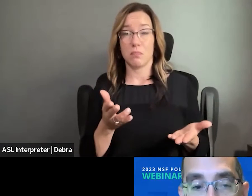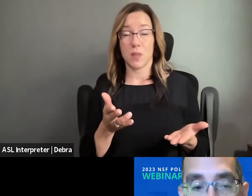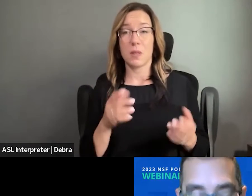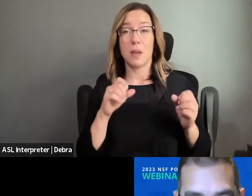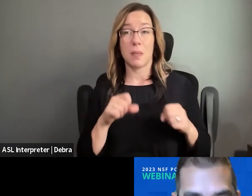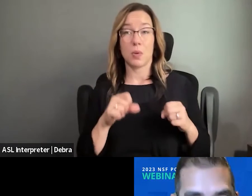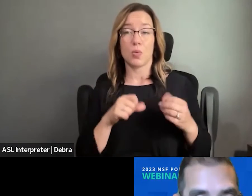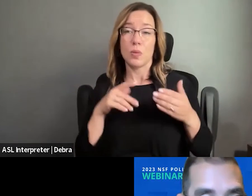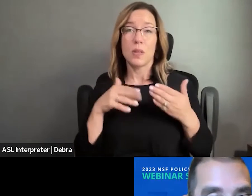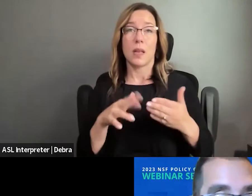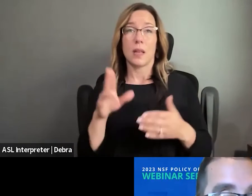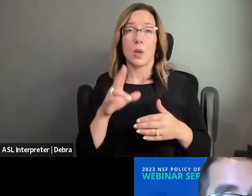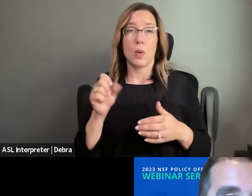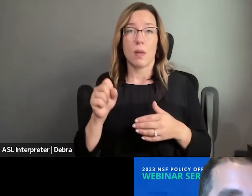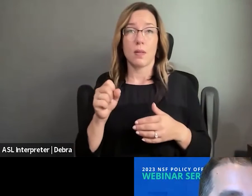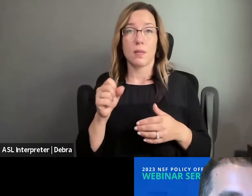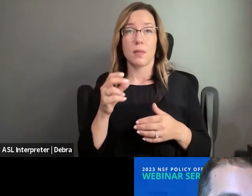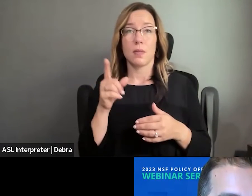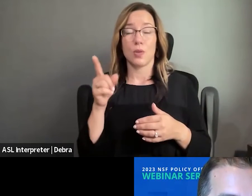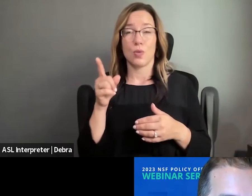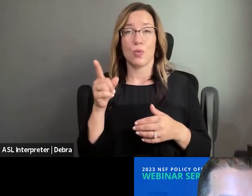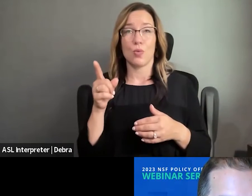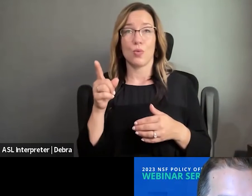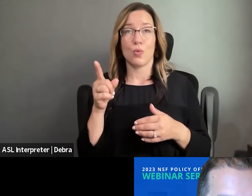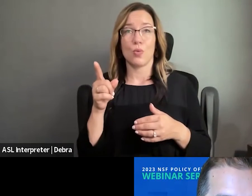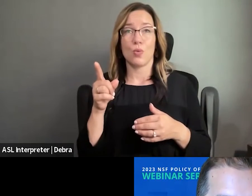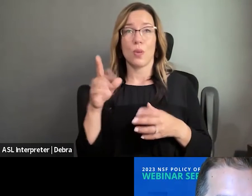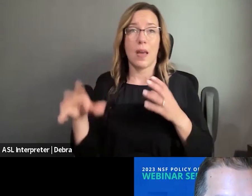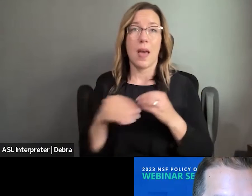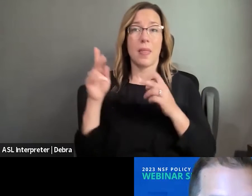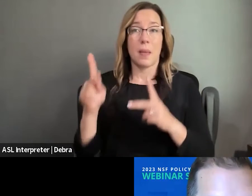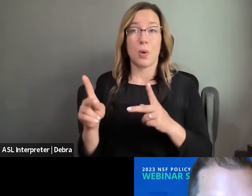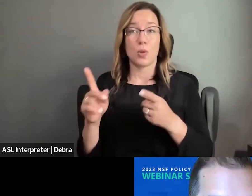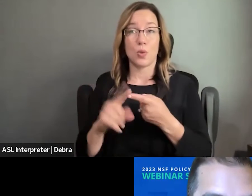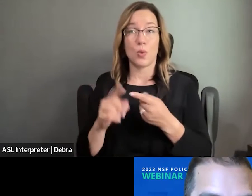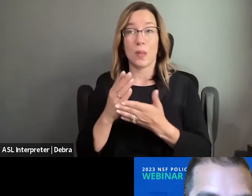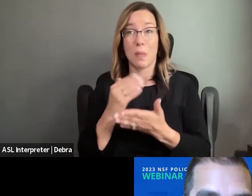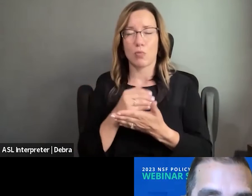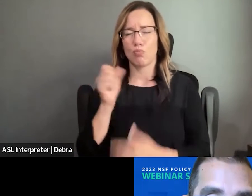the US and you put them on your budget, that would be acceptable.